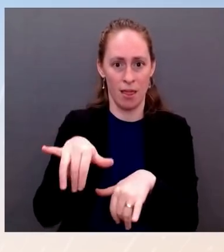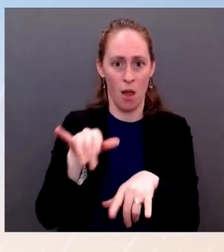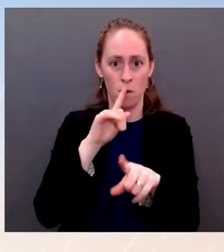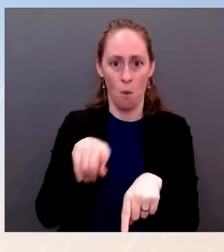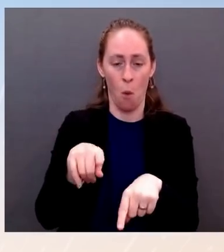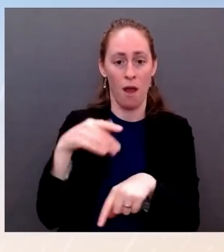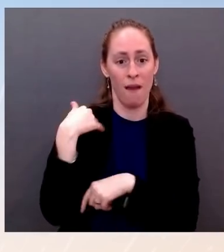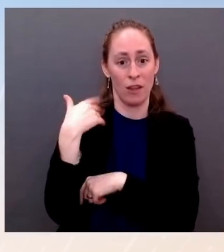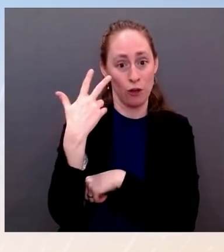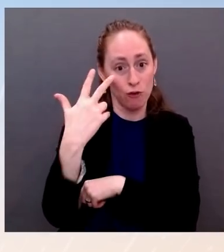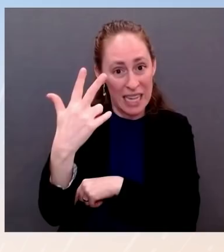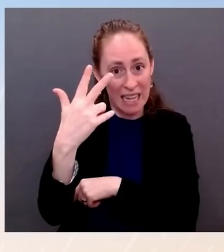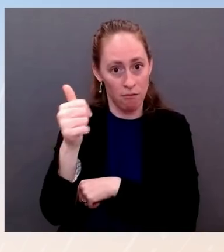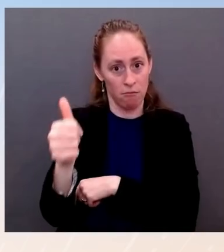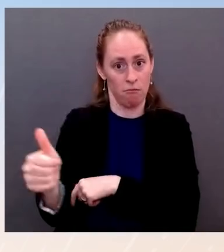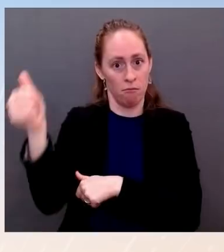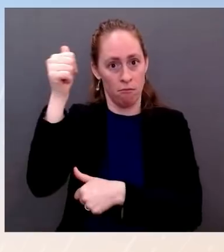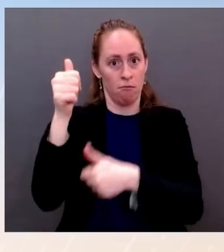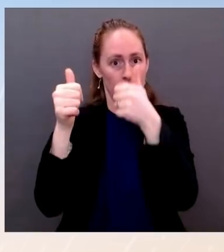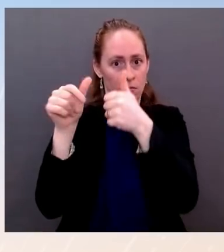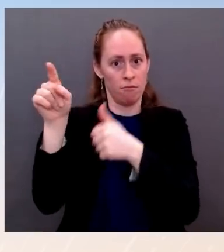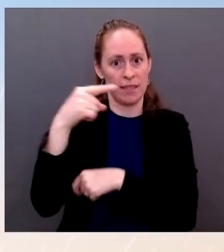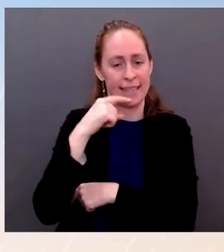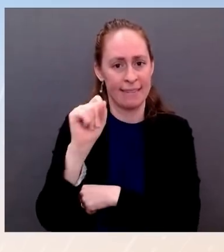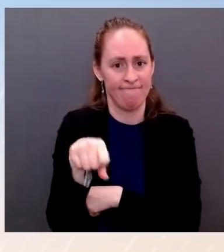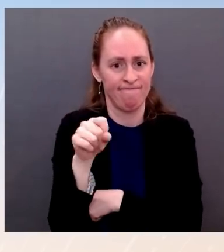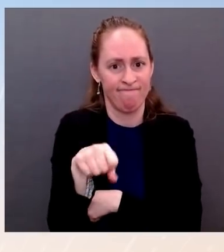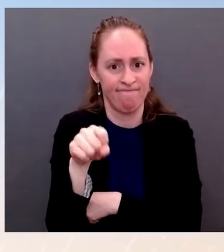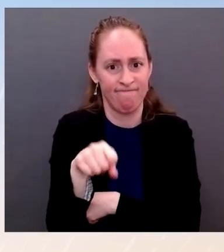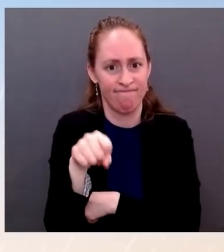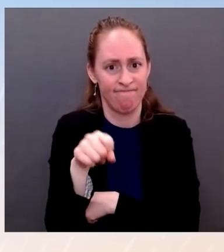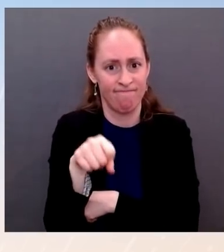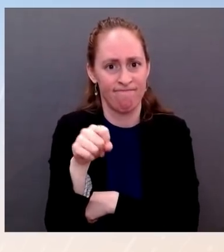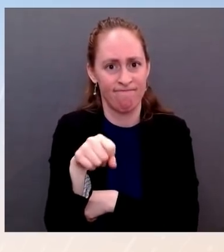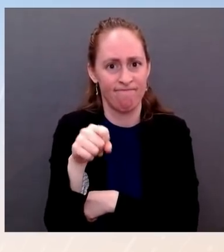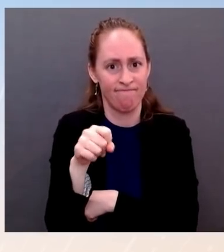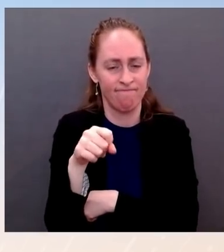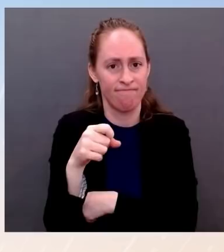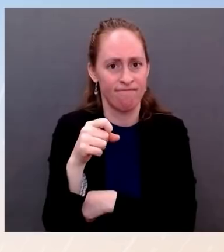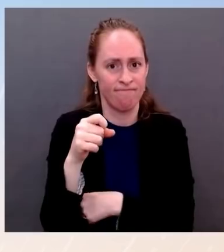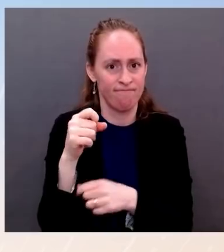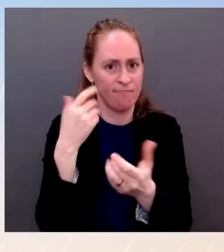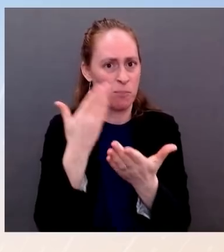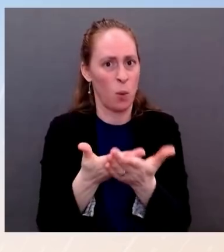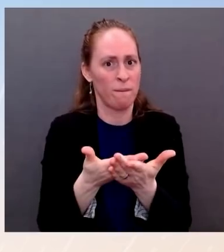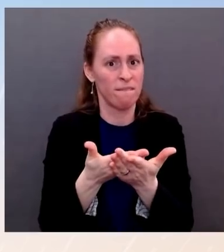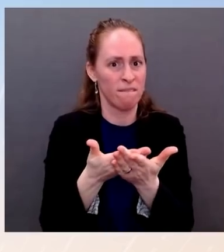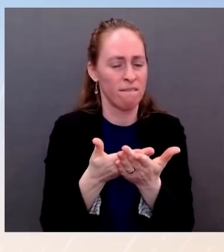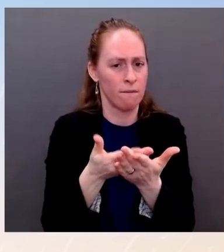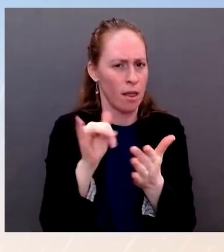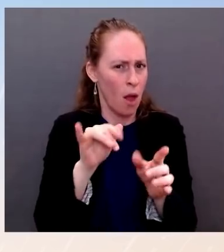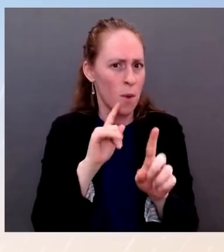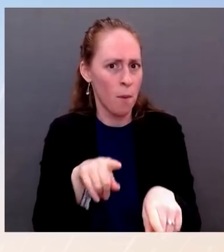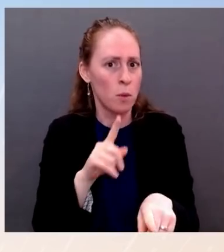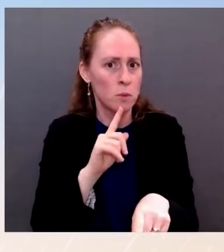You're saying that's not true? Mr. Sullivan: What we have communicated to our Allies and partners -- all 30 Allies in NATO, plus a range of other partners --